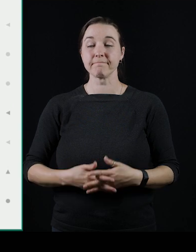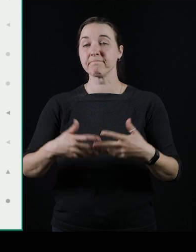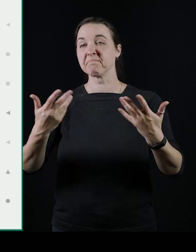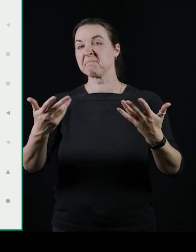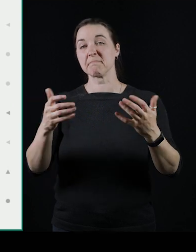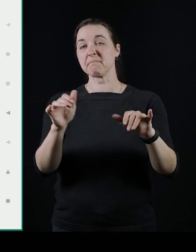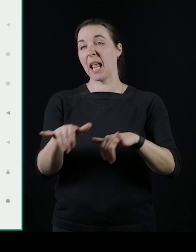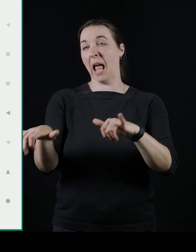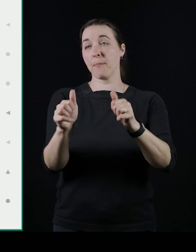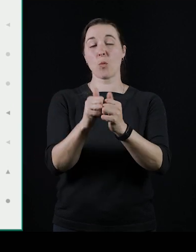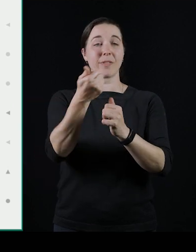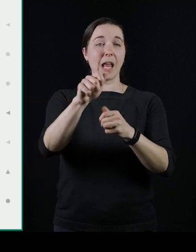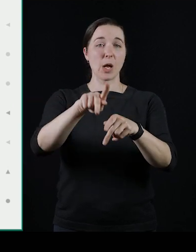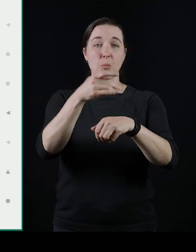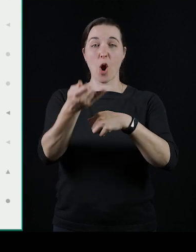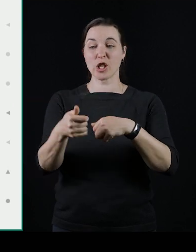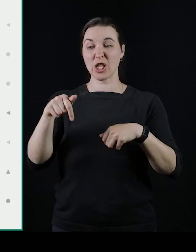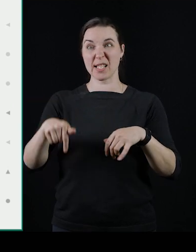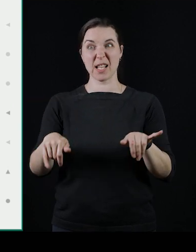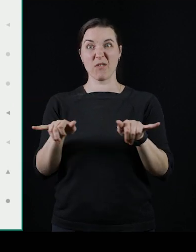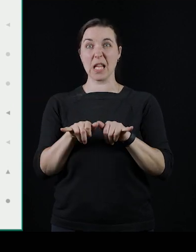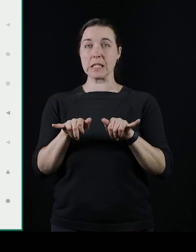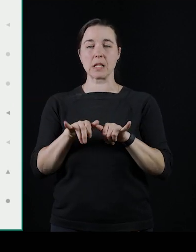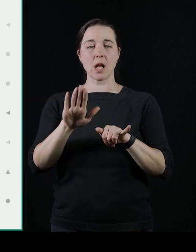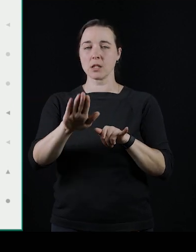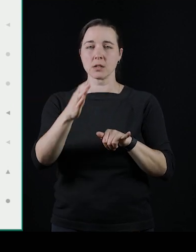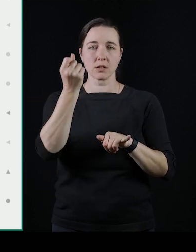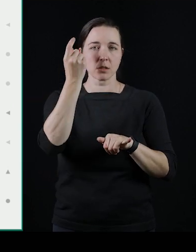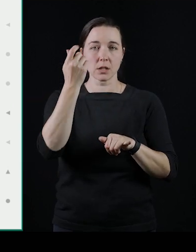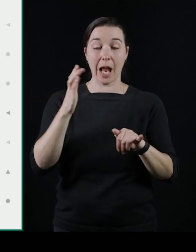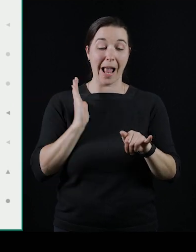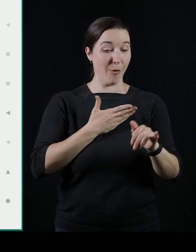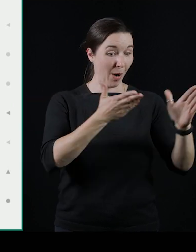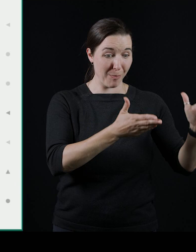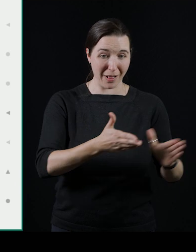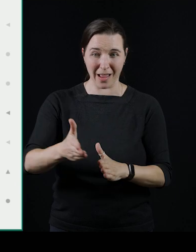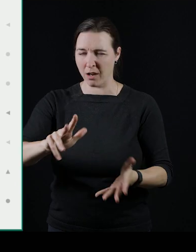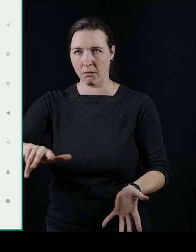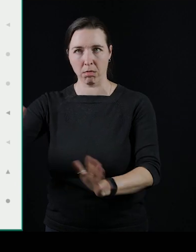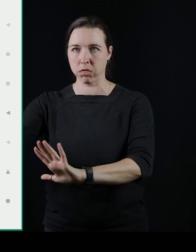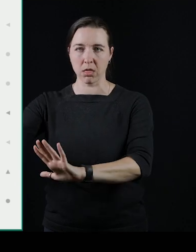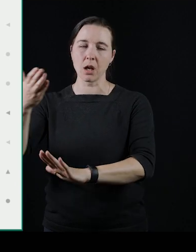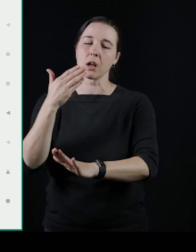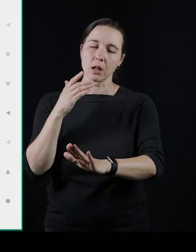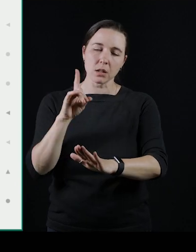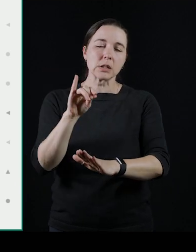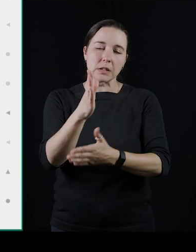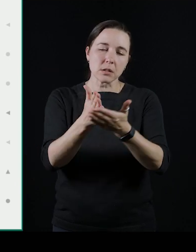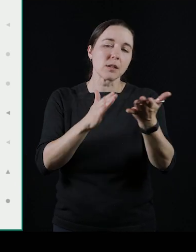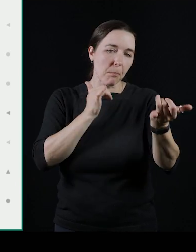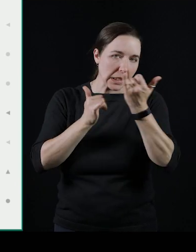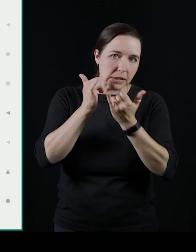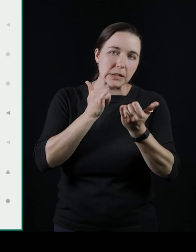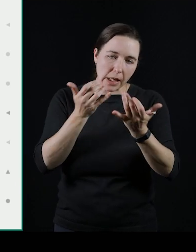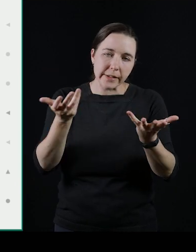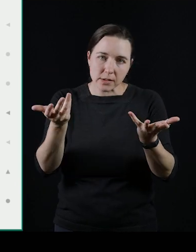As with any project of this scale, things did not always go according to plan and some mistakes were made along the way